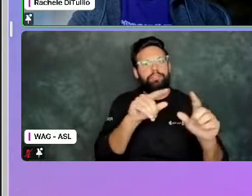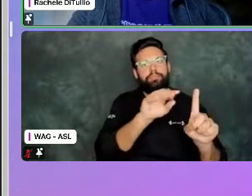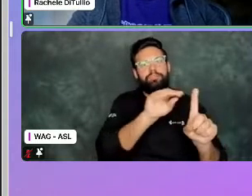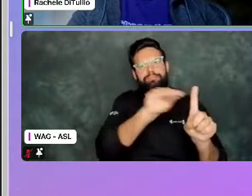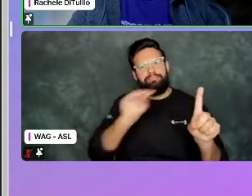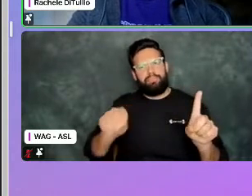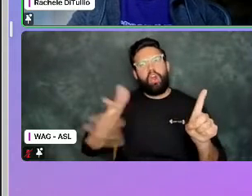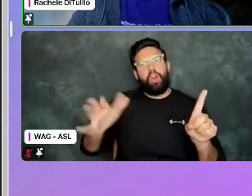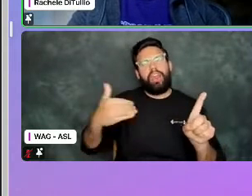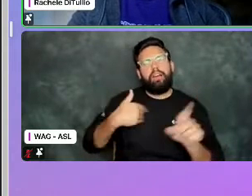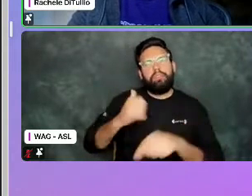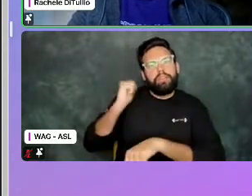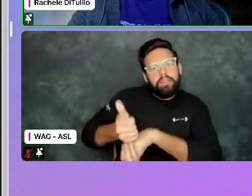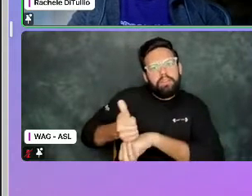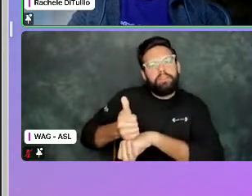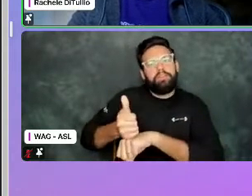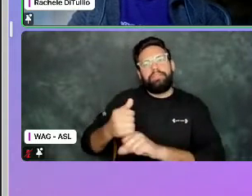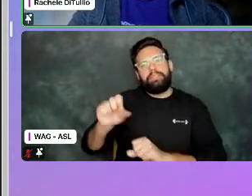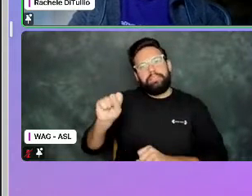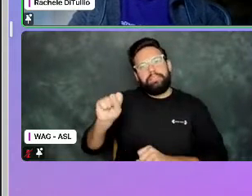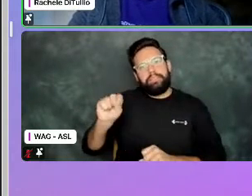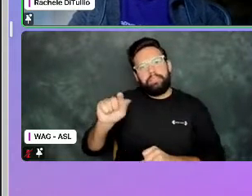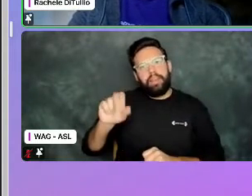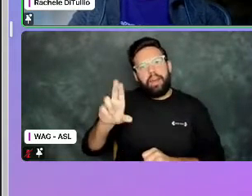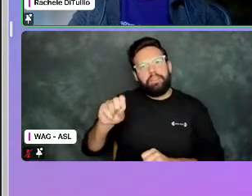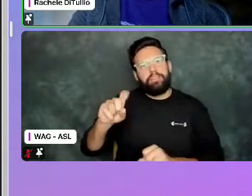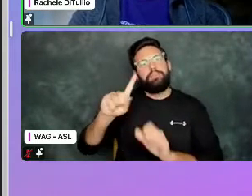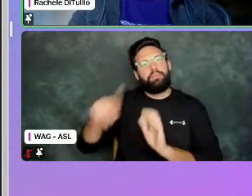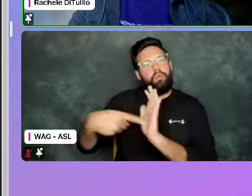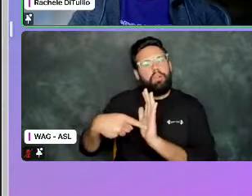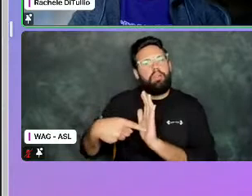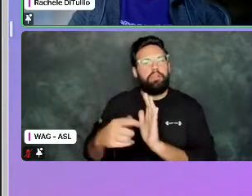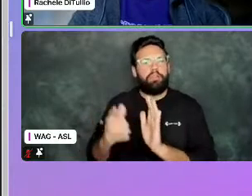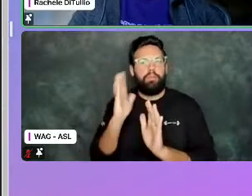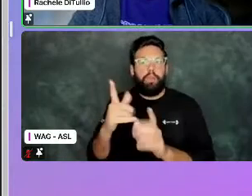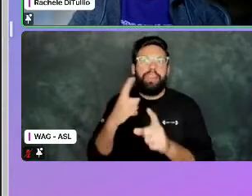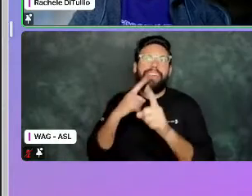you have to remember that error messages are inserted